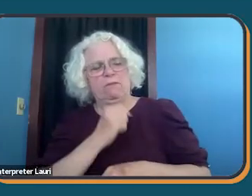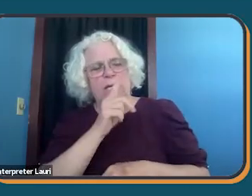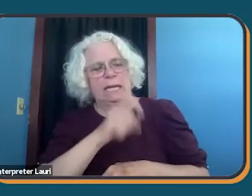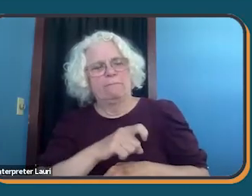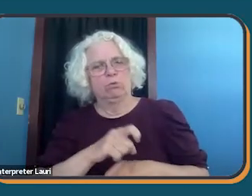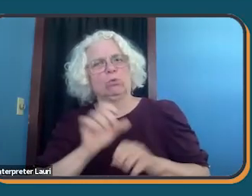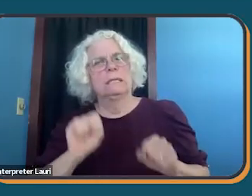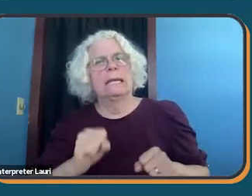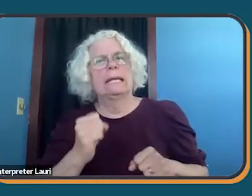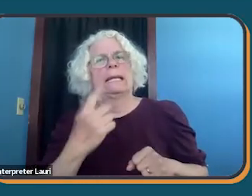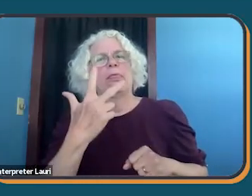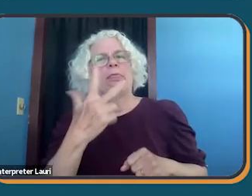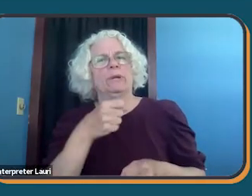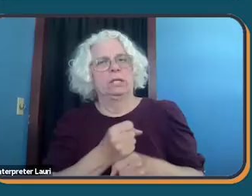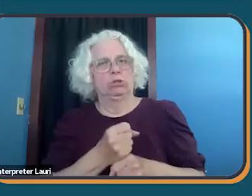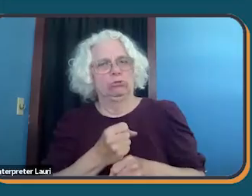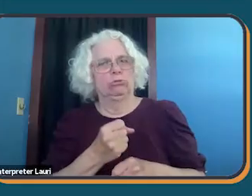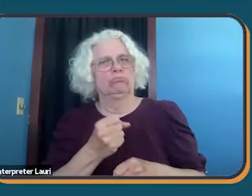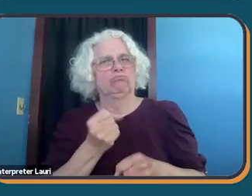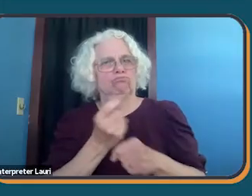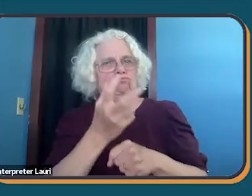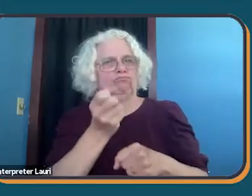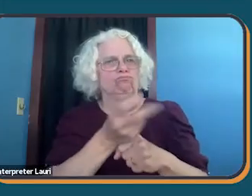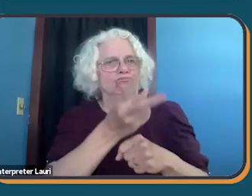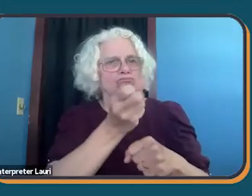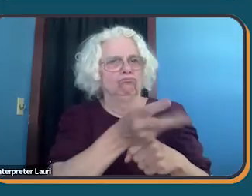Brooke Cruz: Okay.